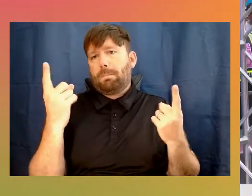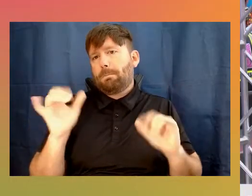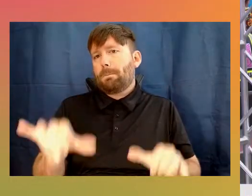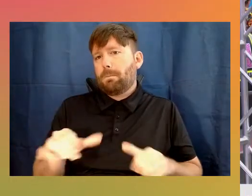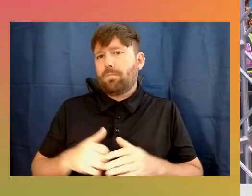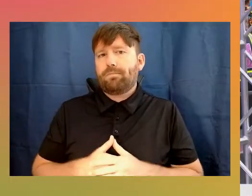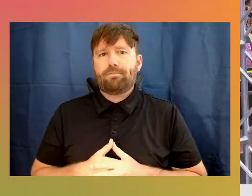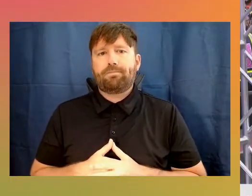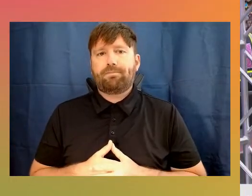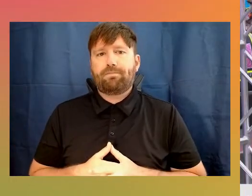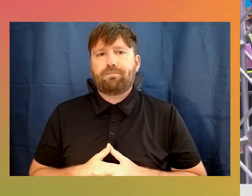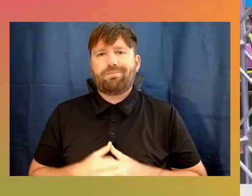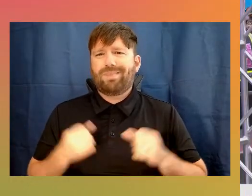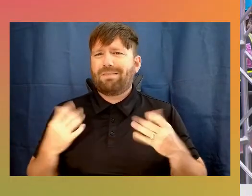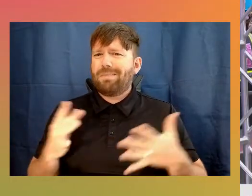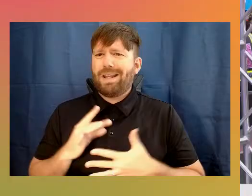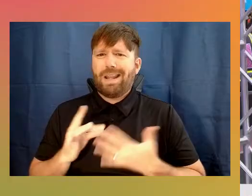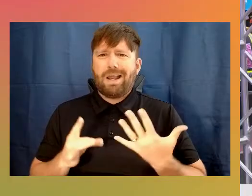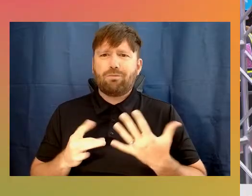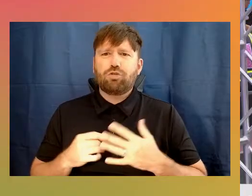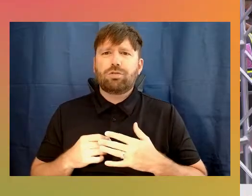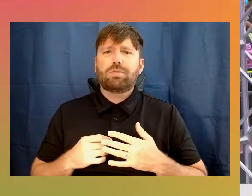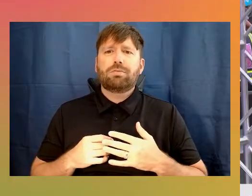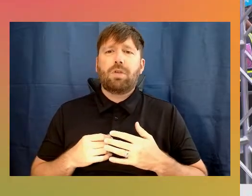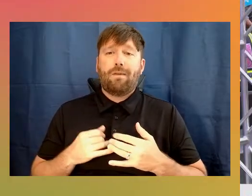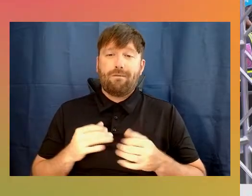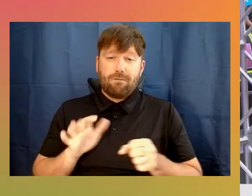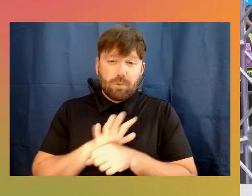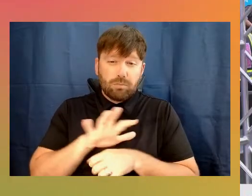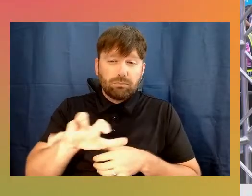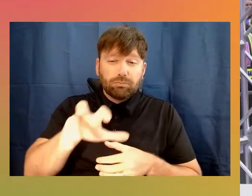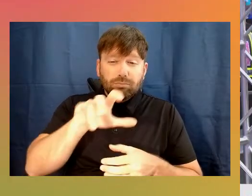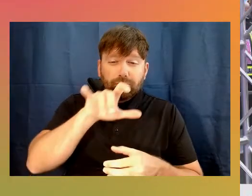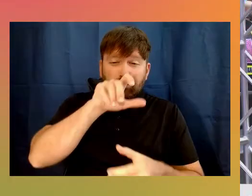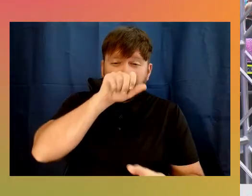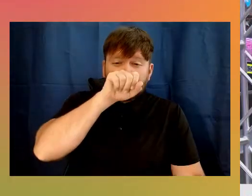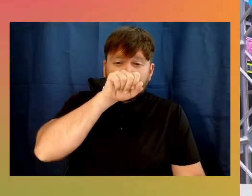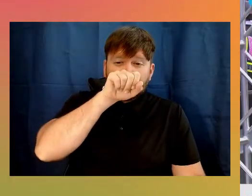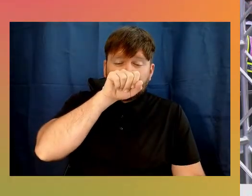LEFT LEG. CAN FIND A LITTLE VARIATION WITH THAT TOP LEG.